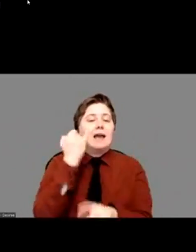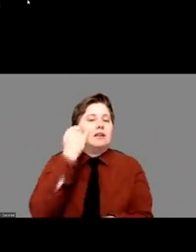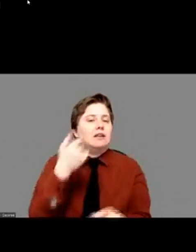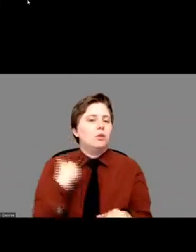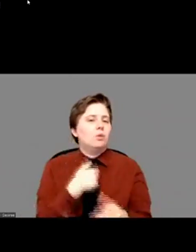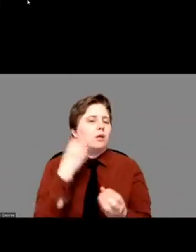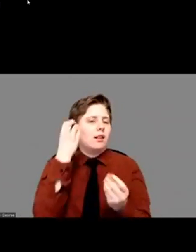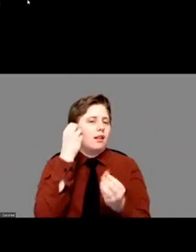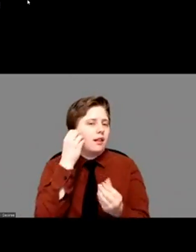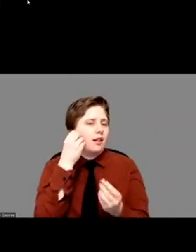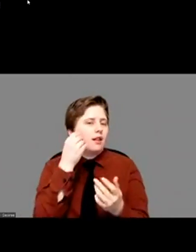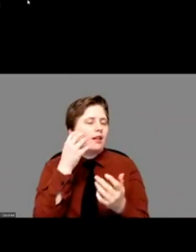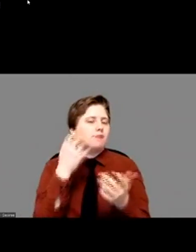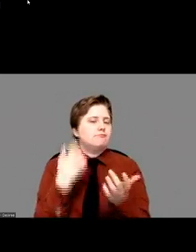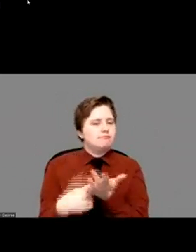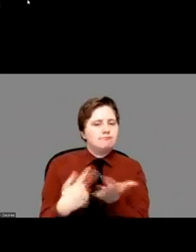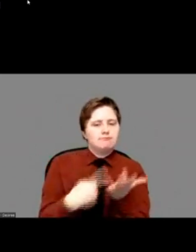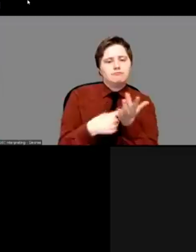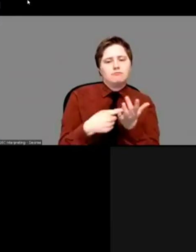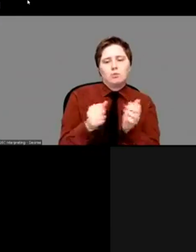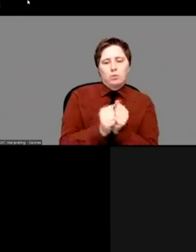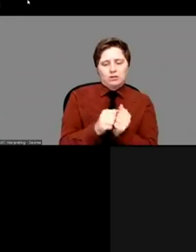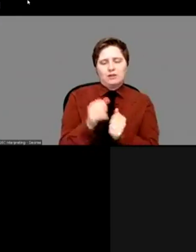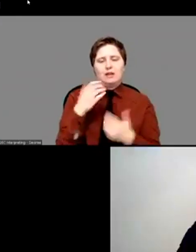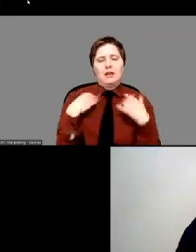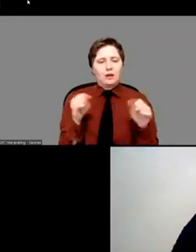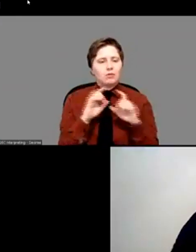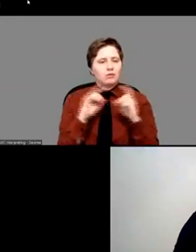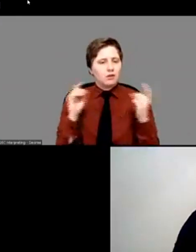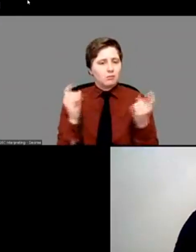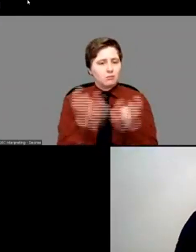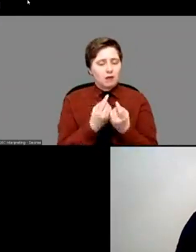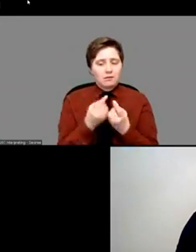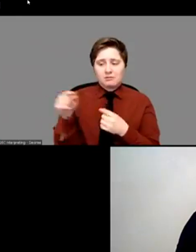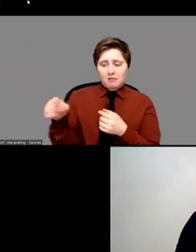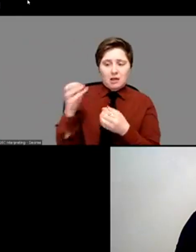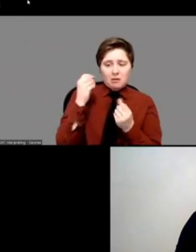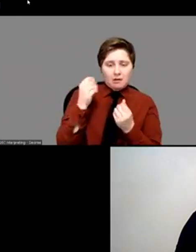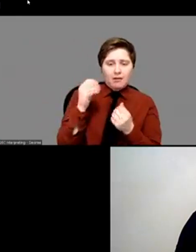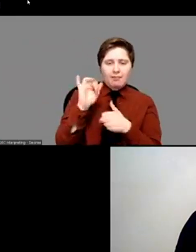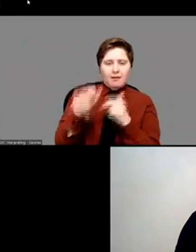That the health Department is going to consider those those types of things